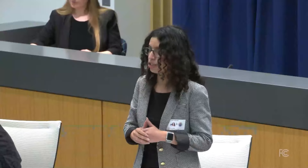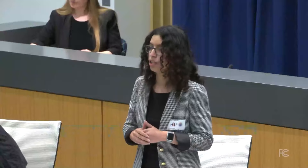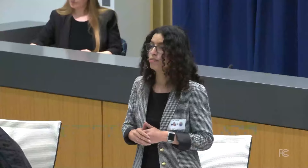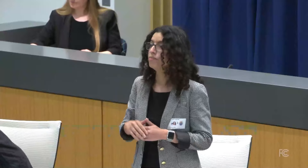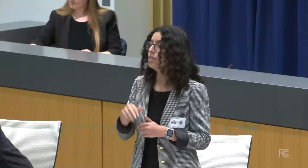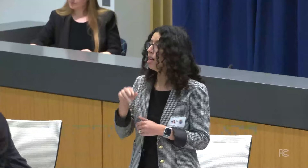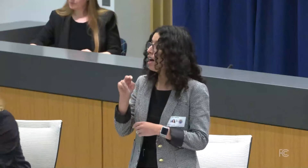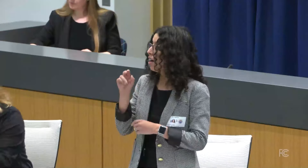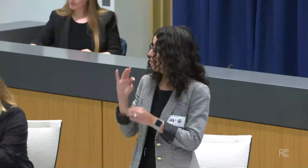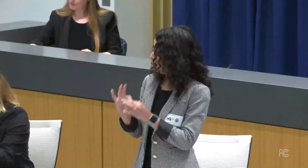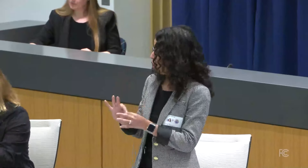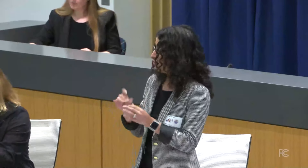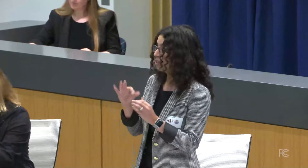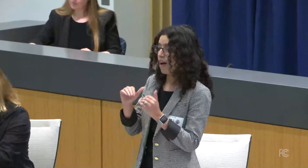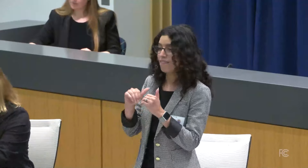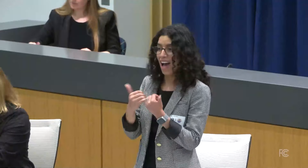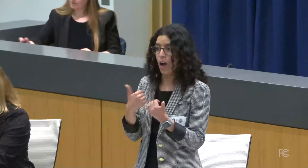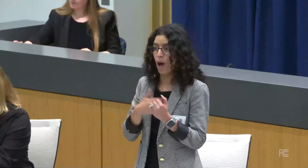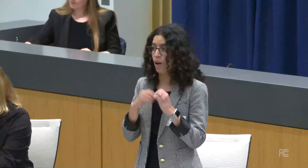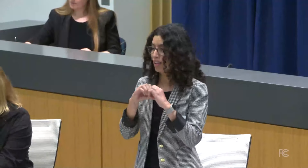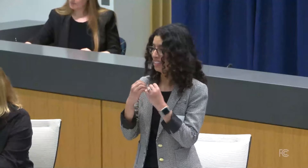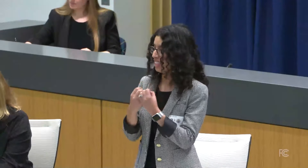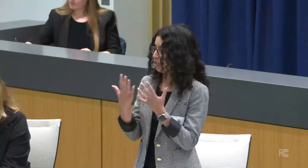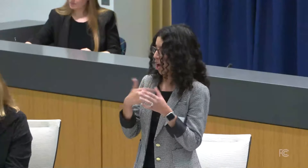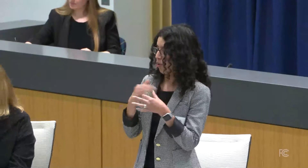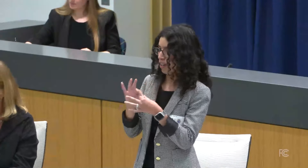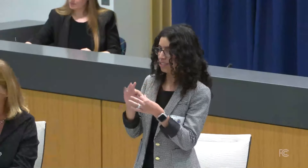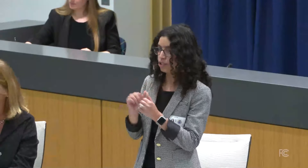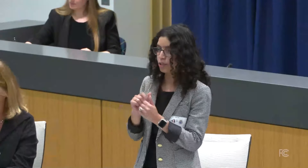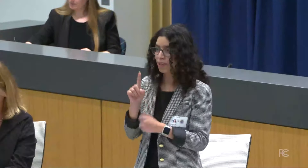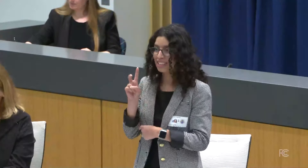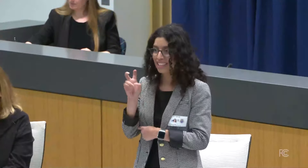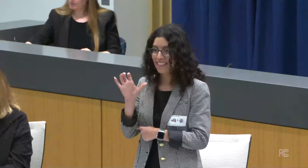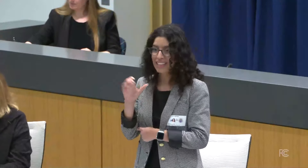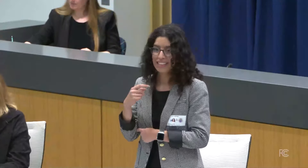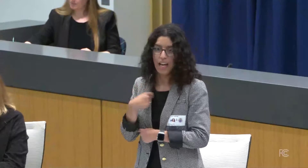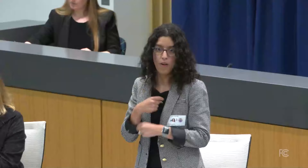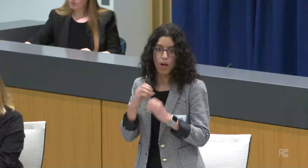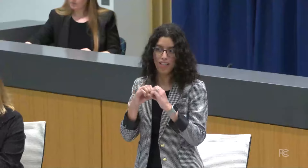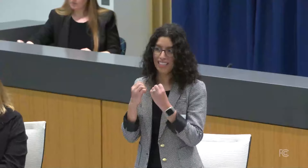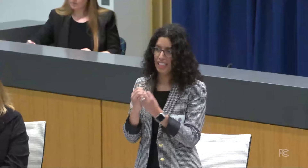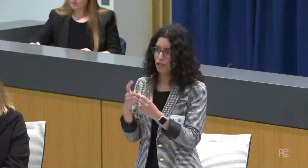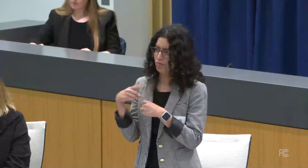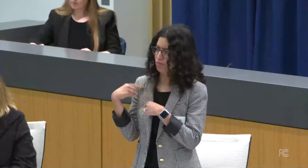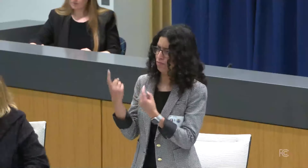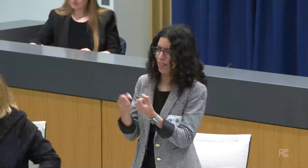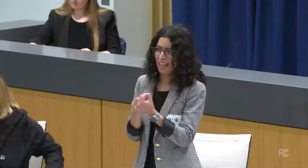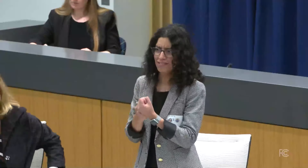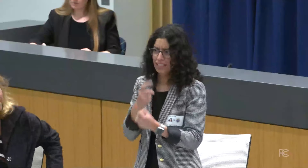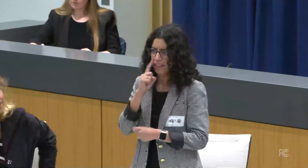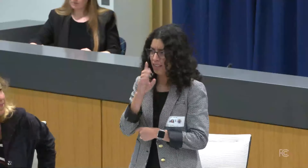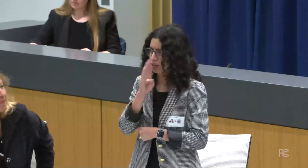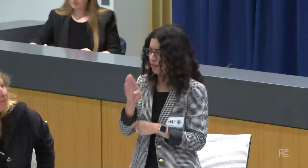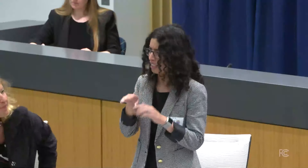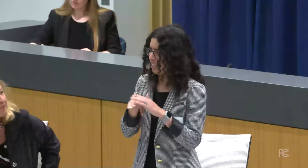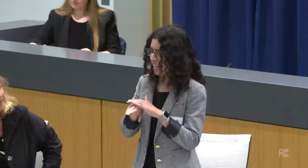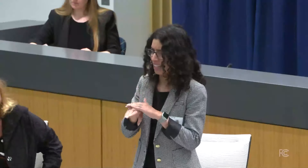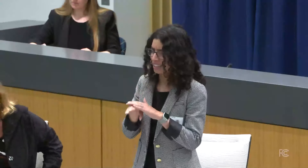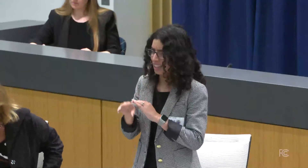VISUAL DESCRIPTION IS THAT I'M AN ARAB AMERICAN WOMAN IN MY LATE 30S WITH BLACK CURLY SHOULDER LENGTH HAIR